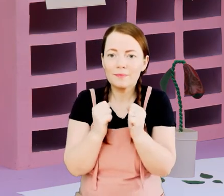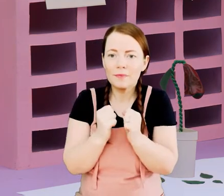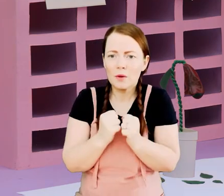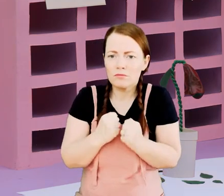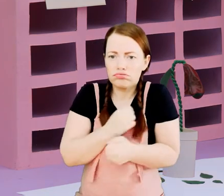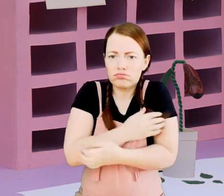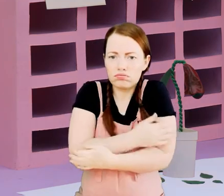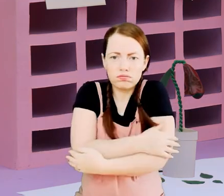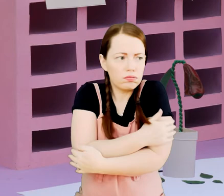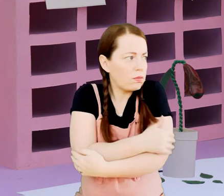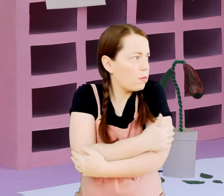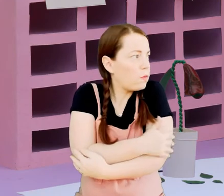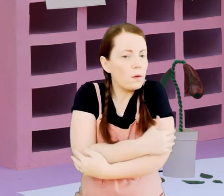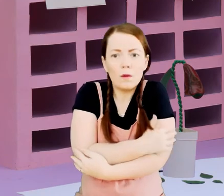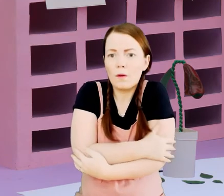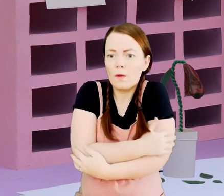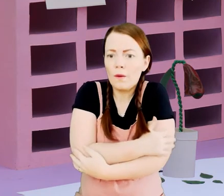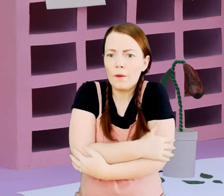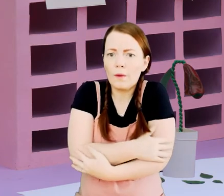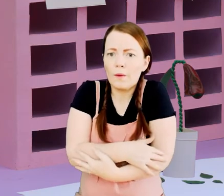Oh it's very cold in here!